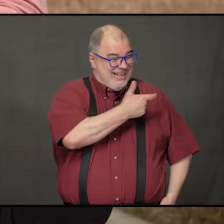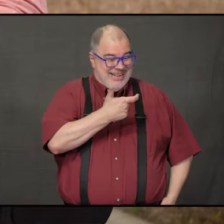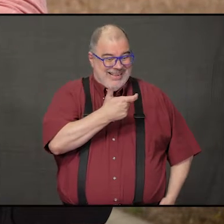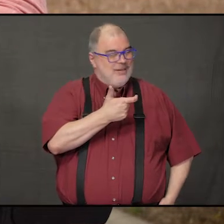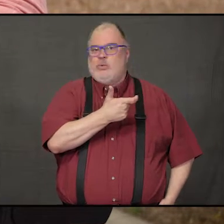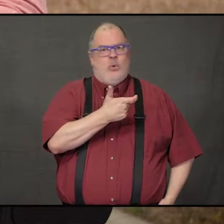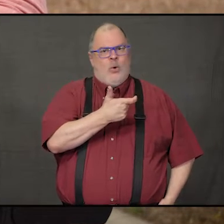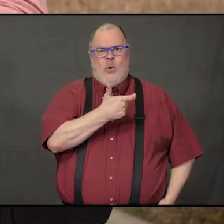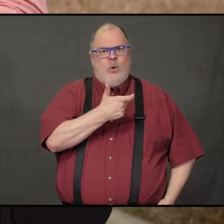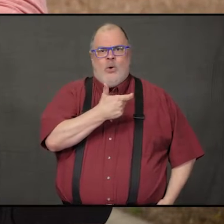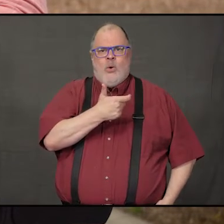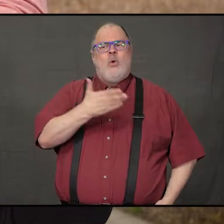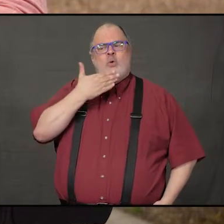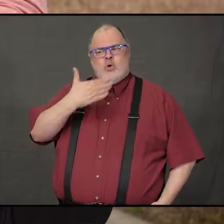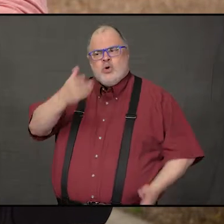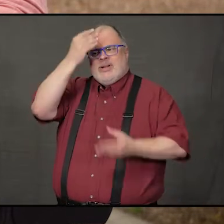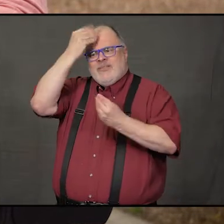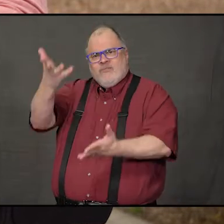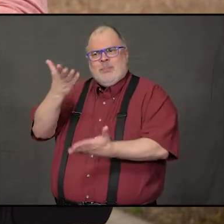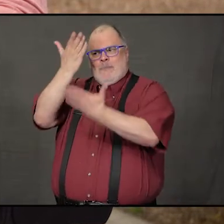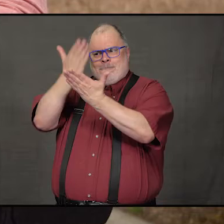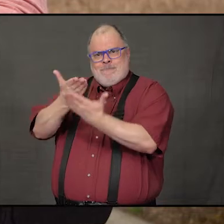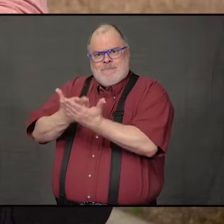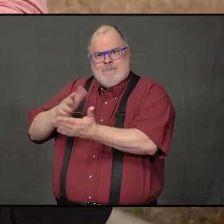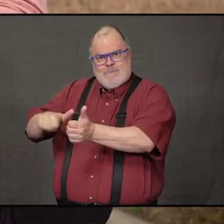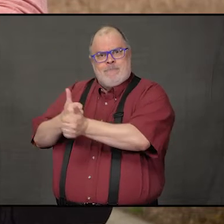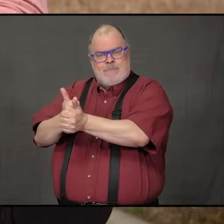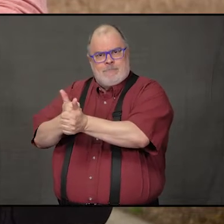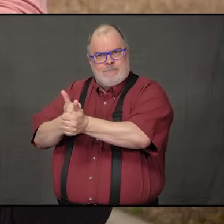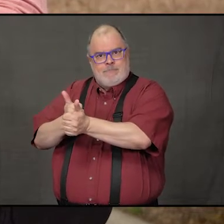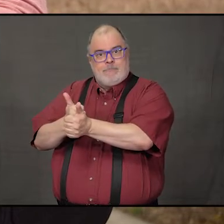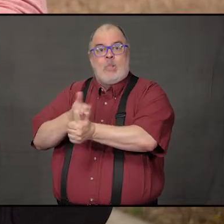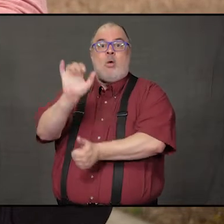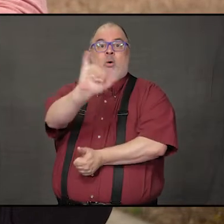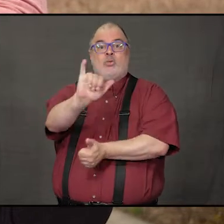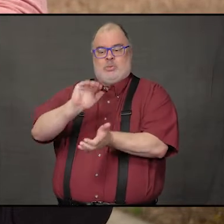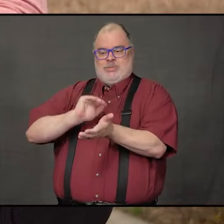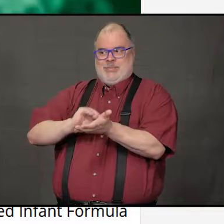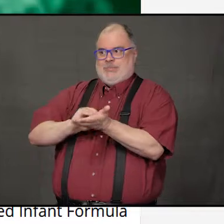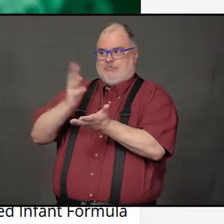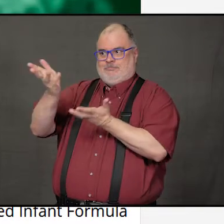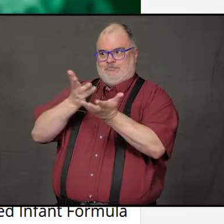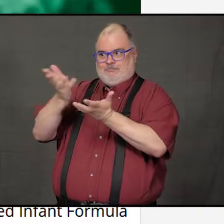The CDC is the best place to double-check the latest recommendations about vaccines,